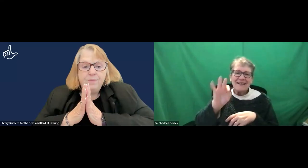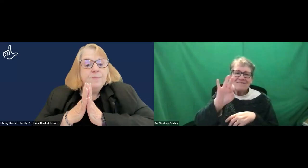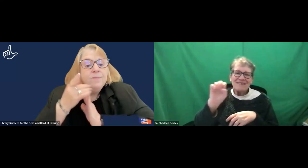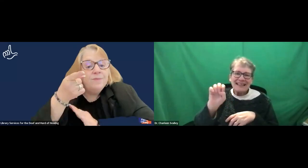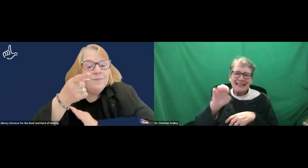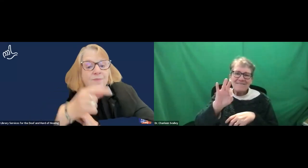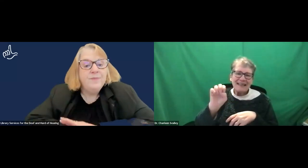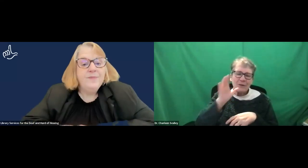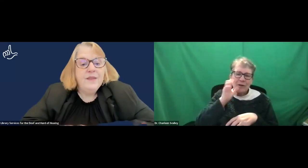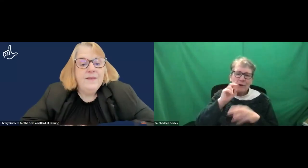It's--